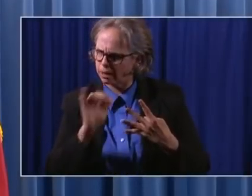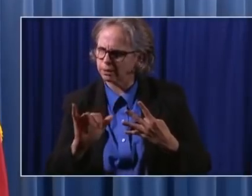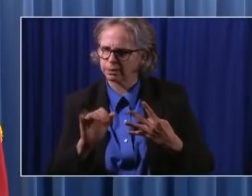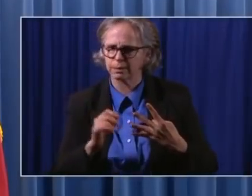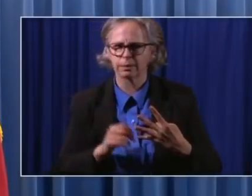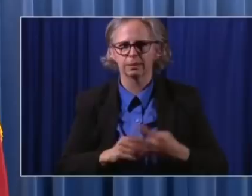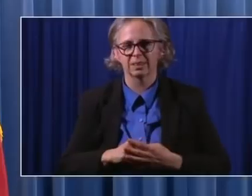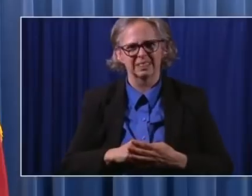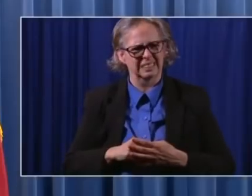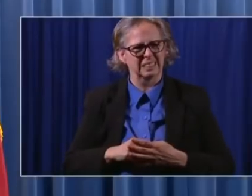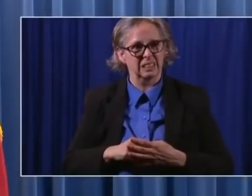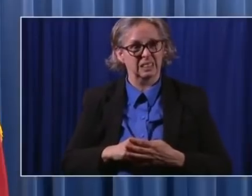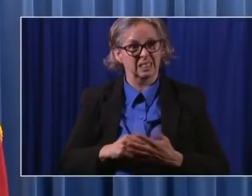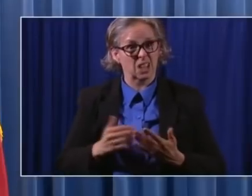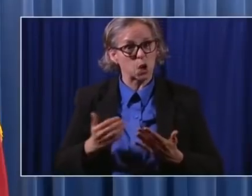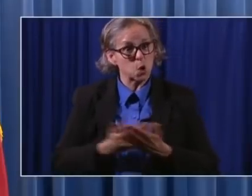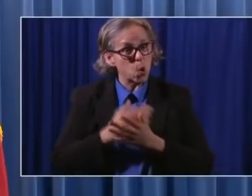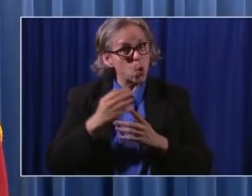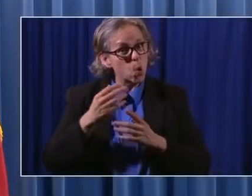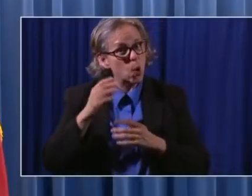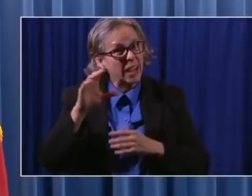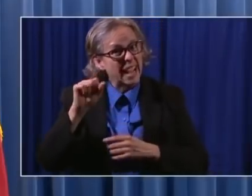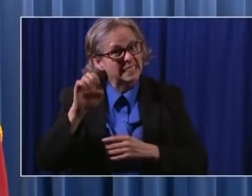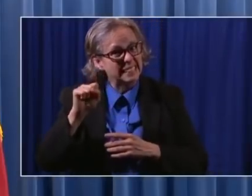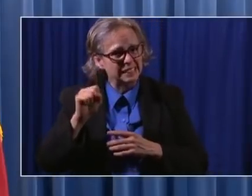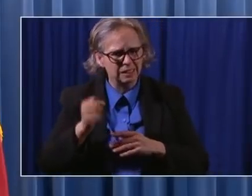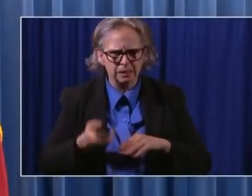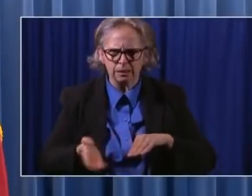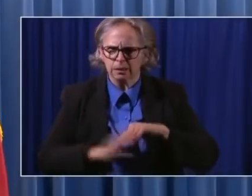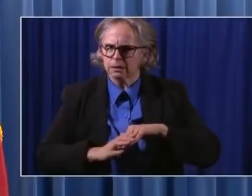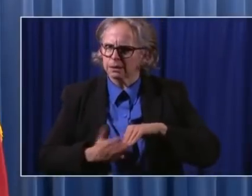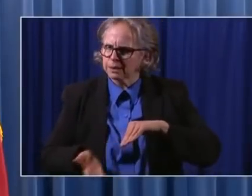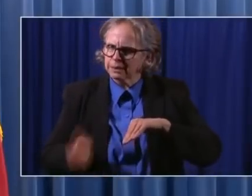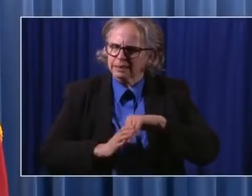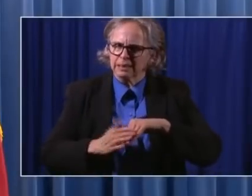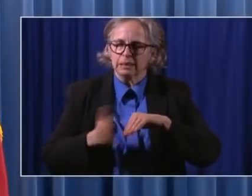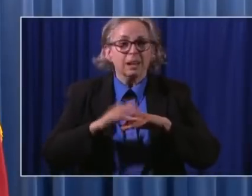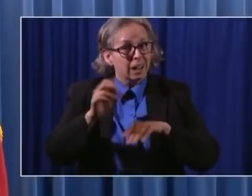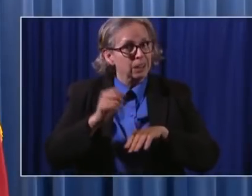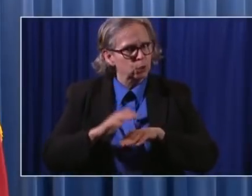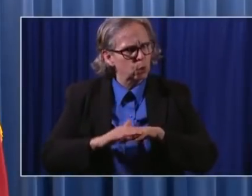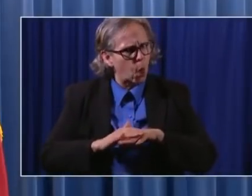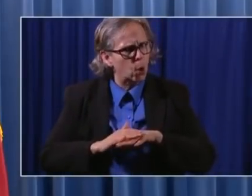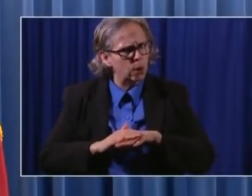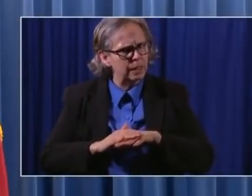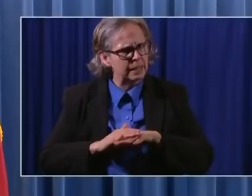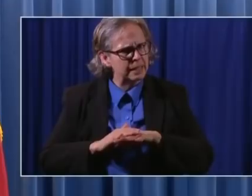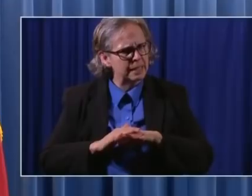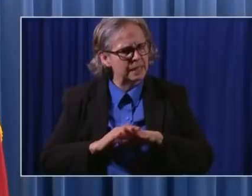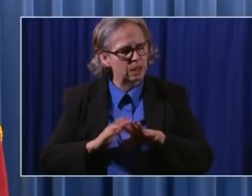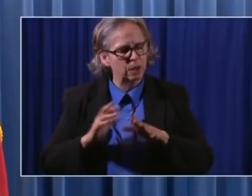BUT THE COUNTY CONTINUES TO BE READ AS IT HAS BEEN. THE NUMBER CASES AND BUTLER